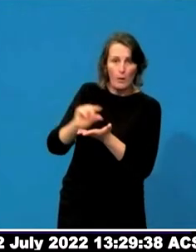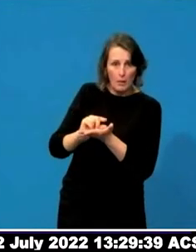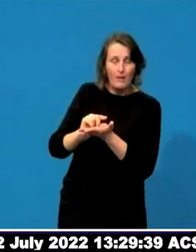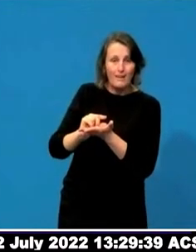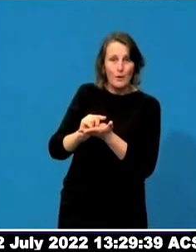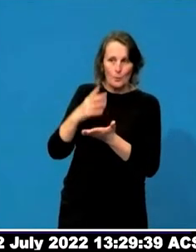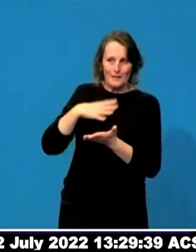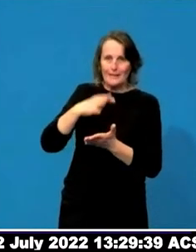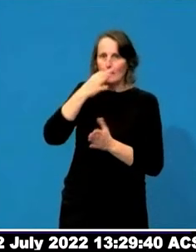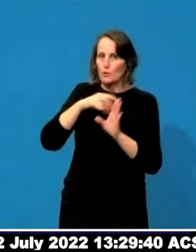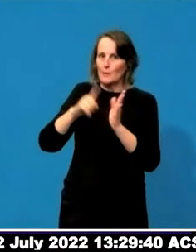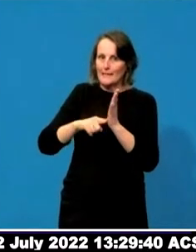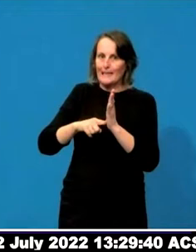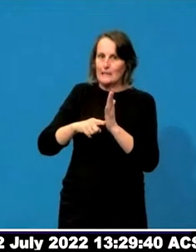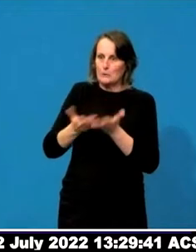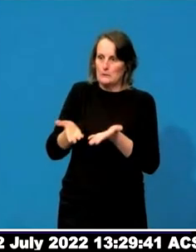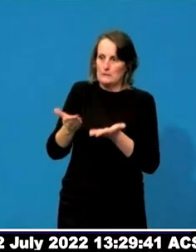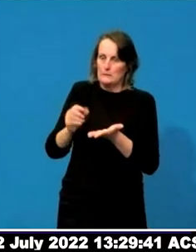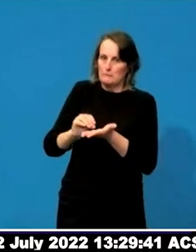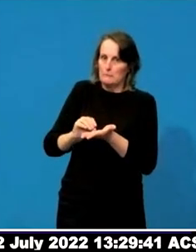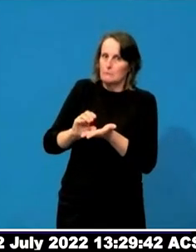in terms of the amount of funding that we receive.